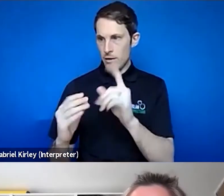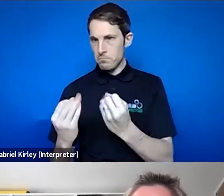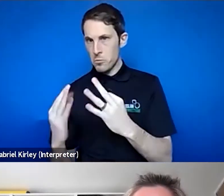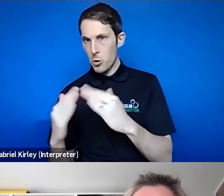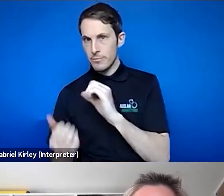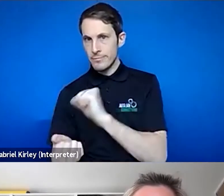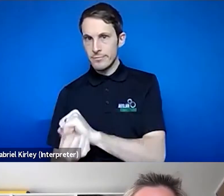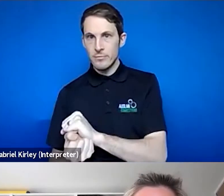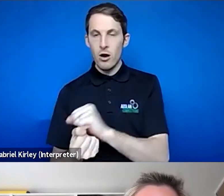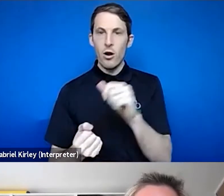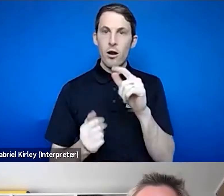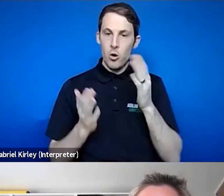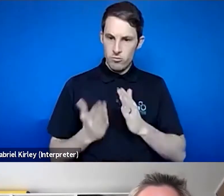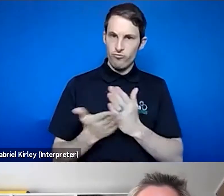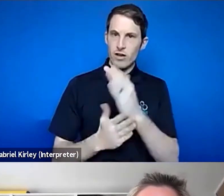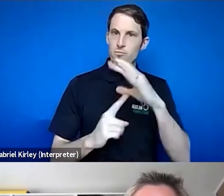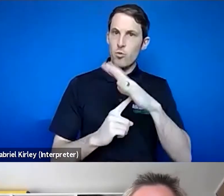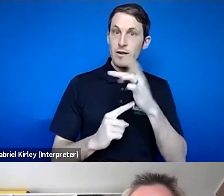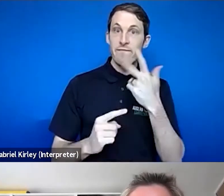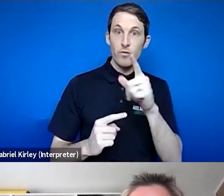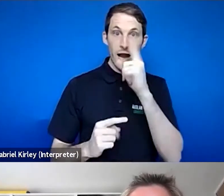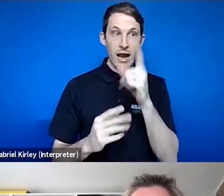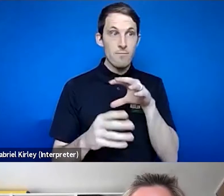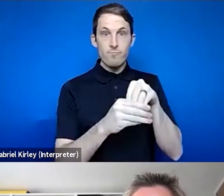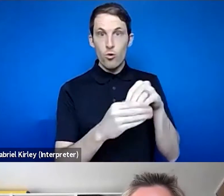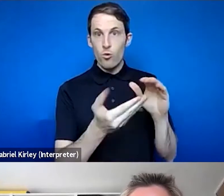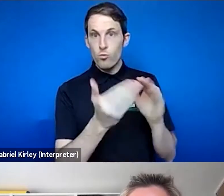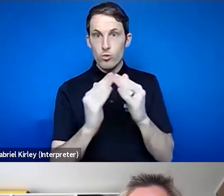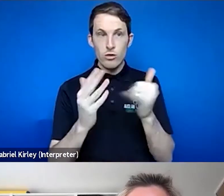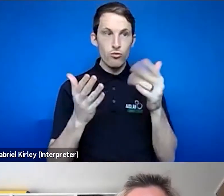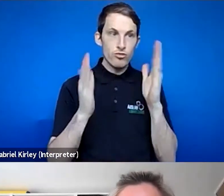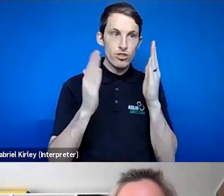suddenly you can't participate in the activities - community, religious or family-based - that